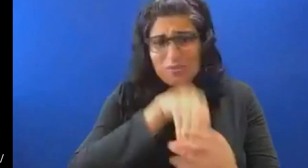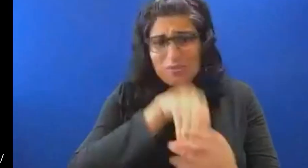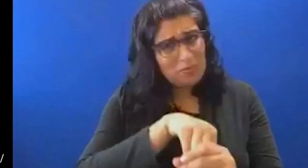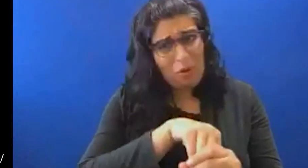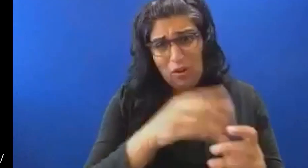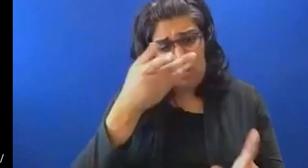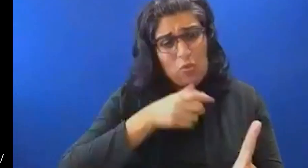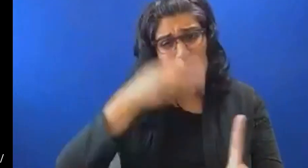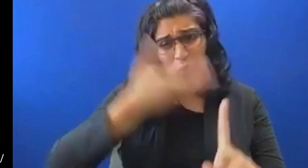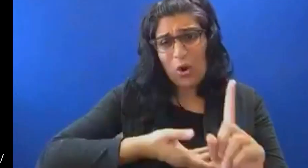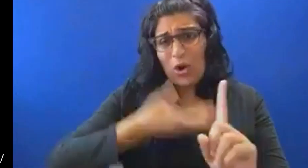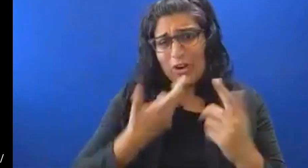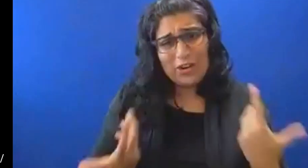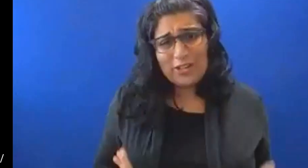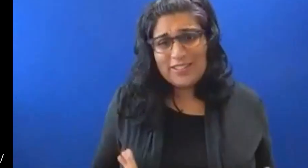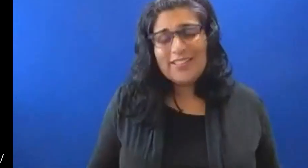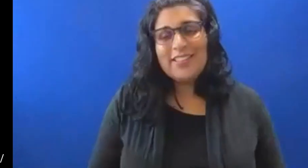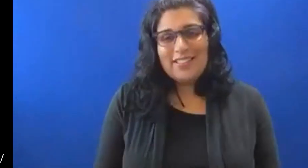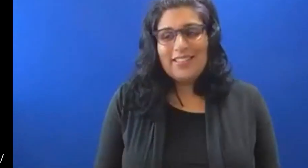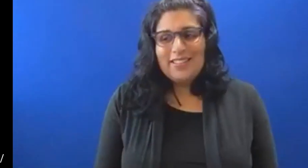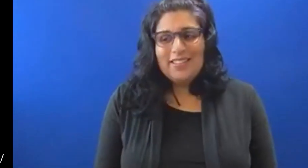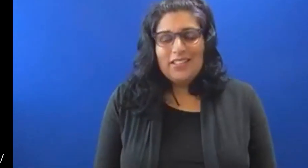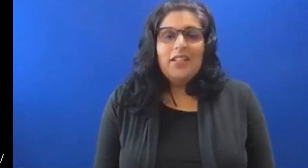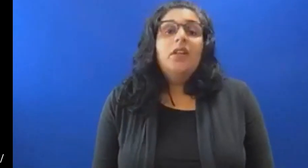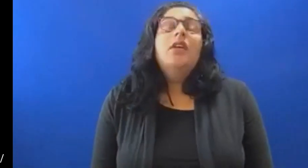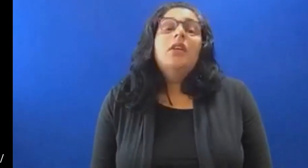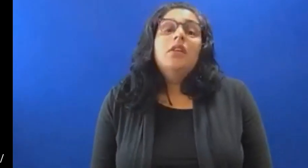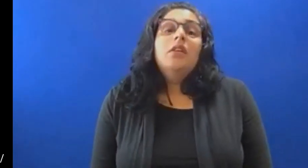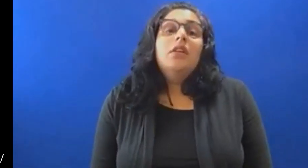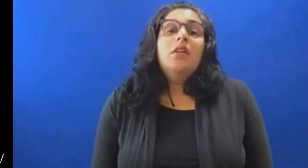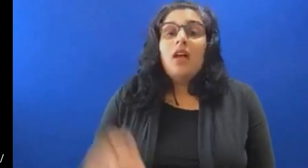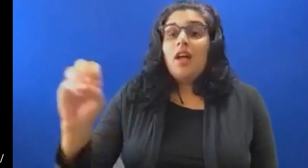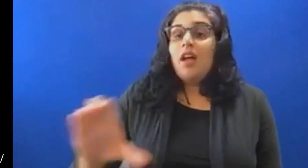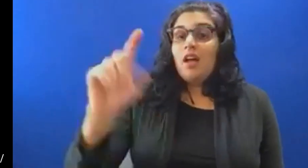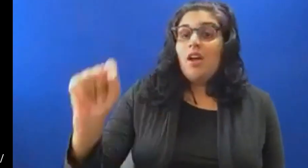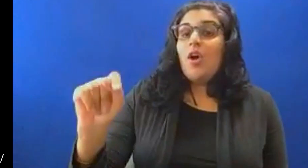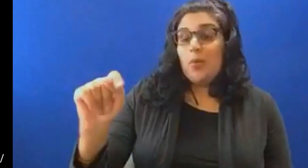October is National Disability Employment Awareness Month.